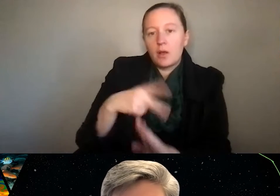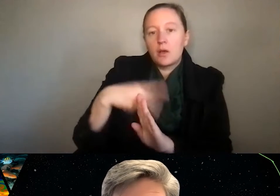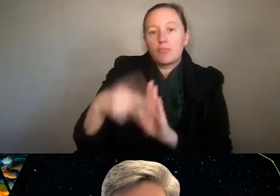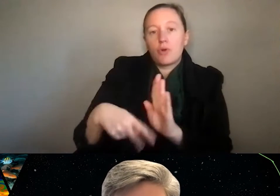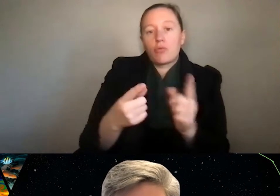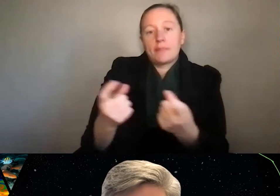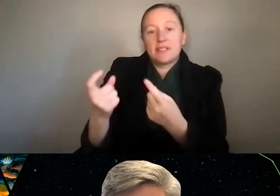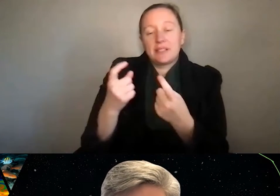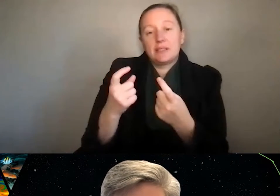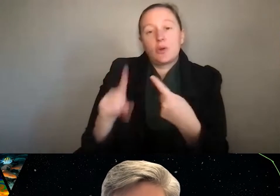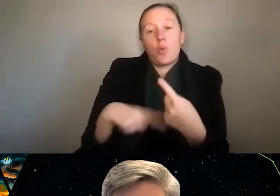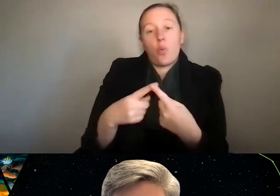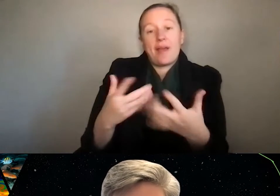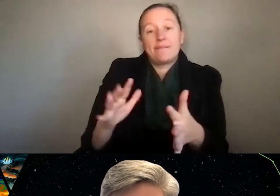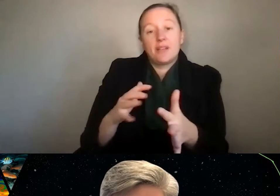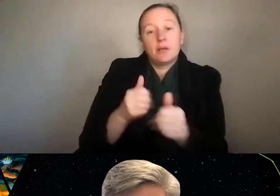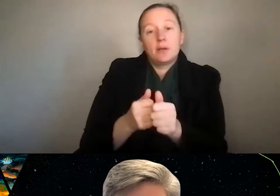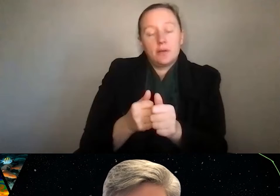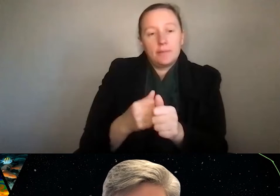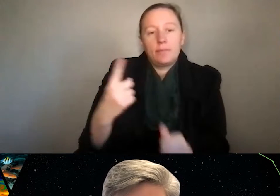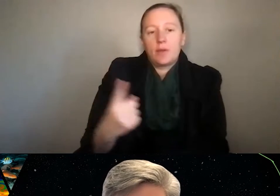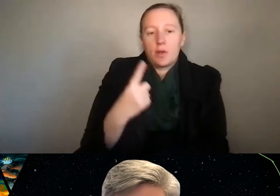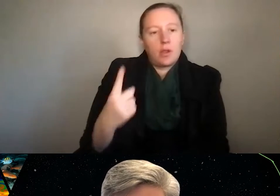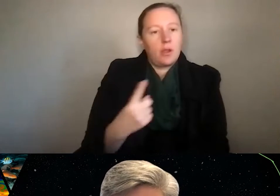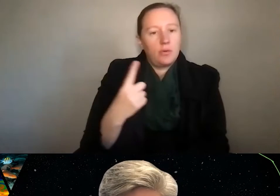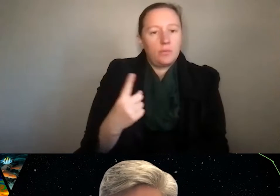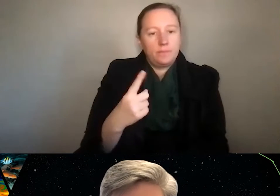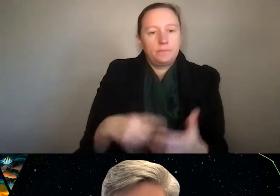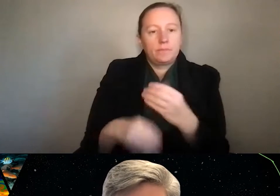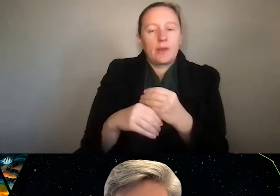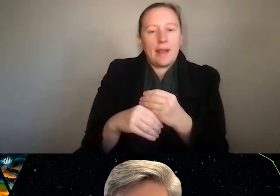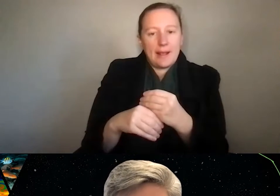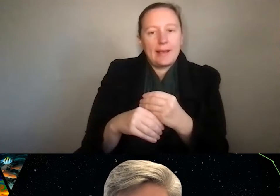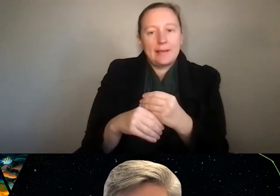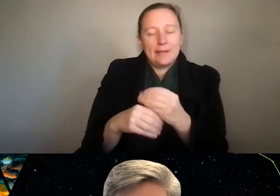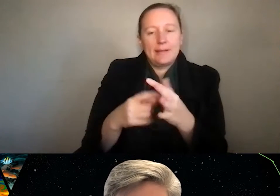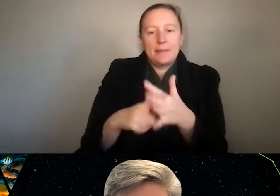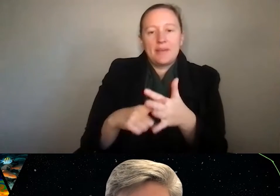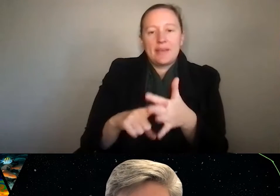when they're updated there's a spot at the beginning of it that's